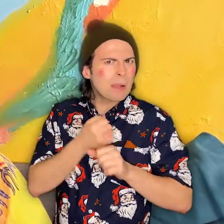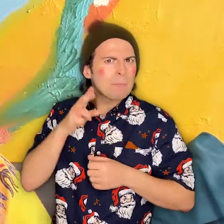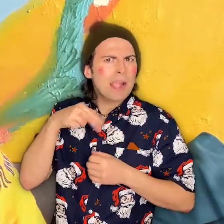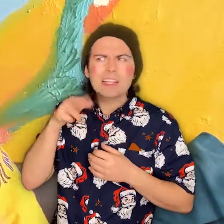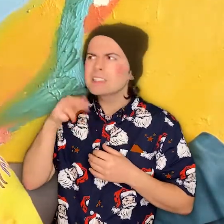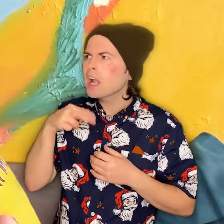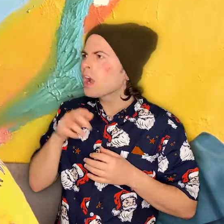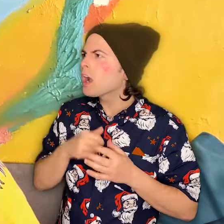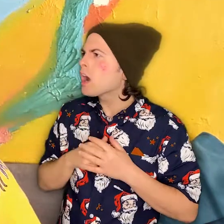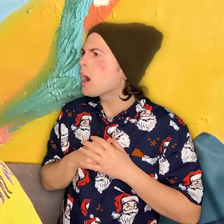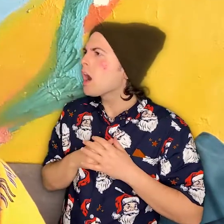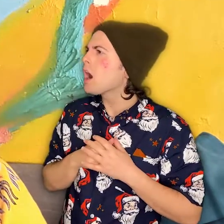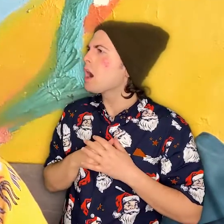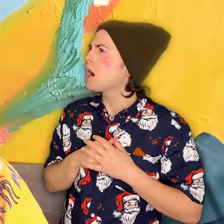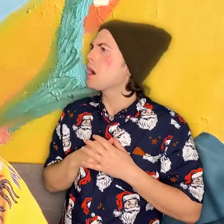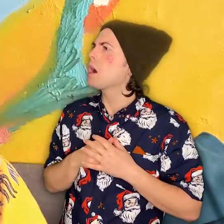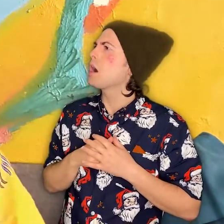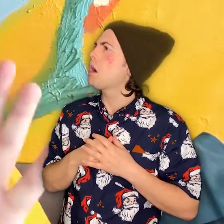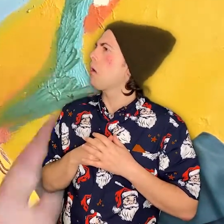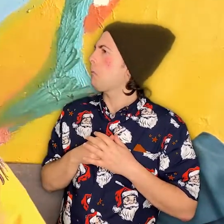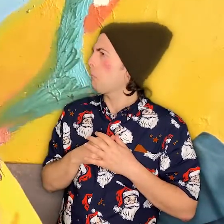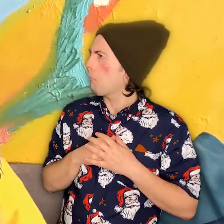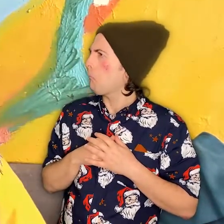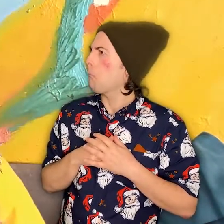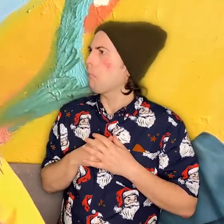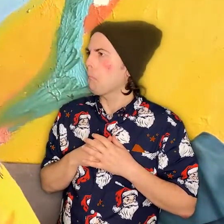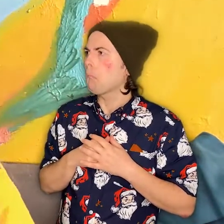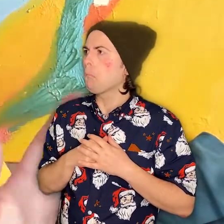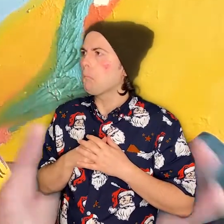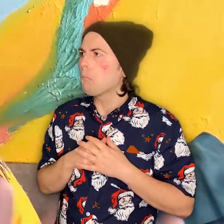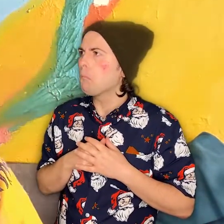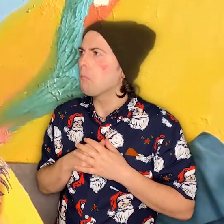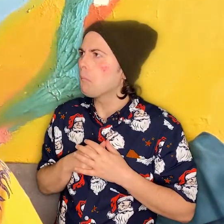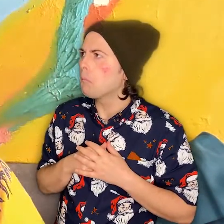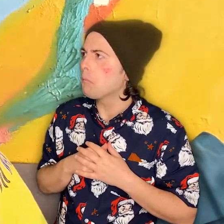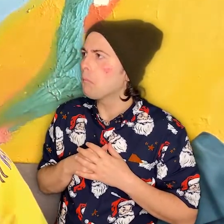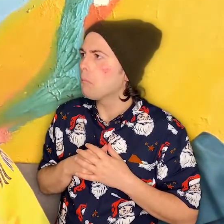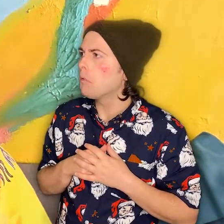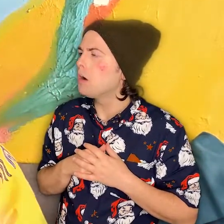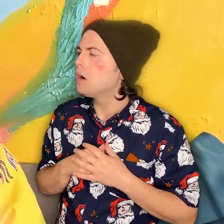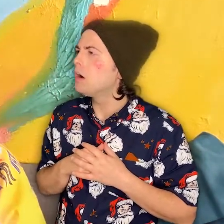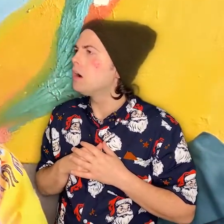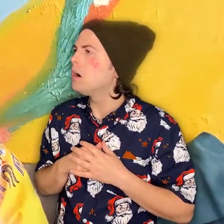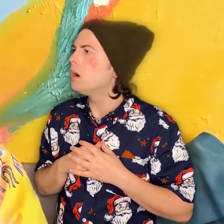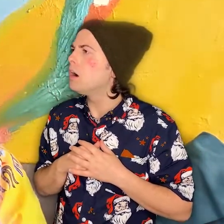I'm not just a musical artiste, I do paintings and colouring ins and that as well. Do like this one but?